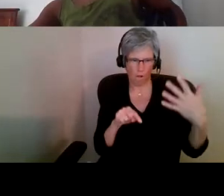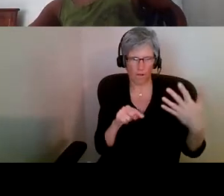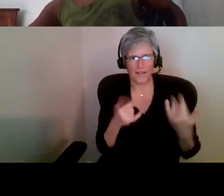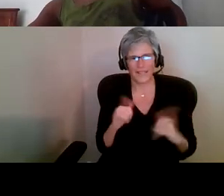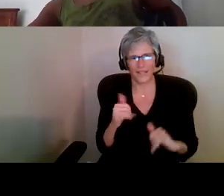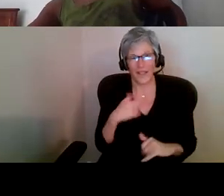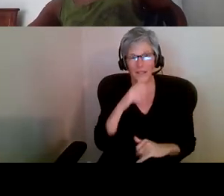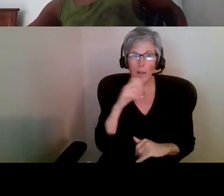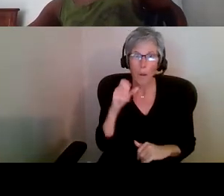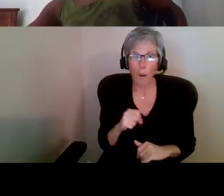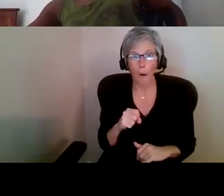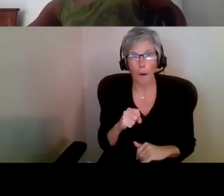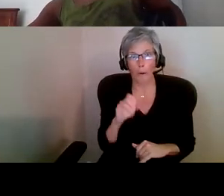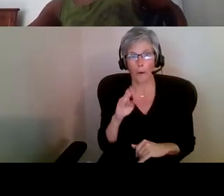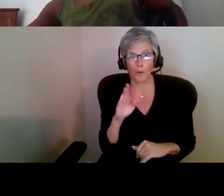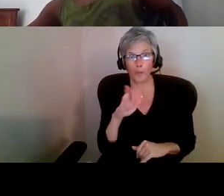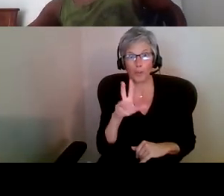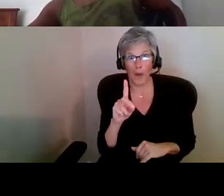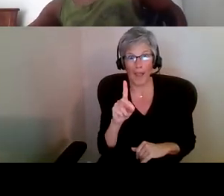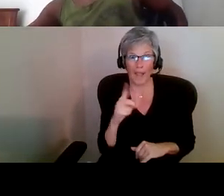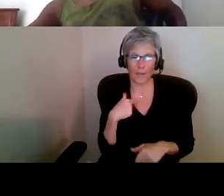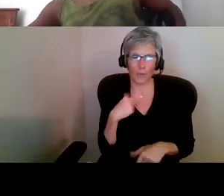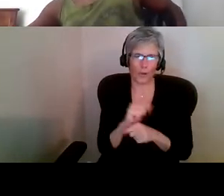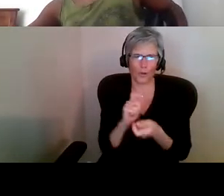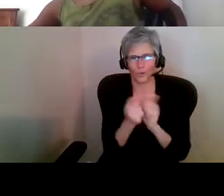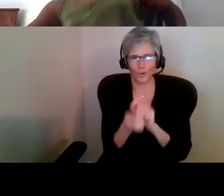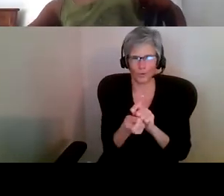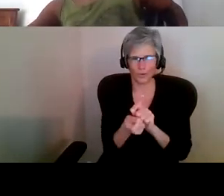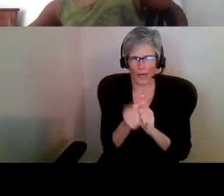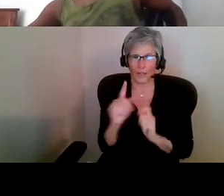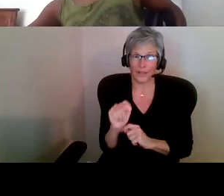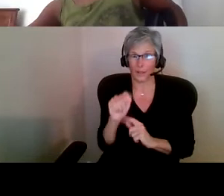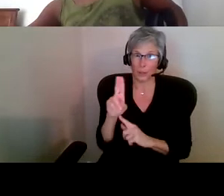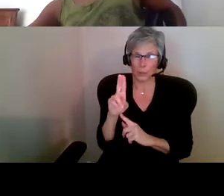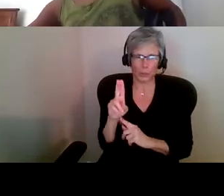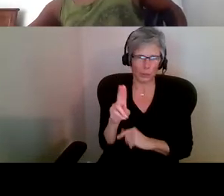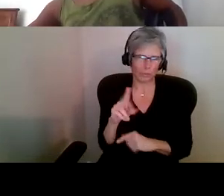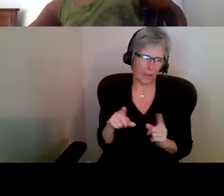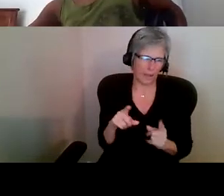it, we're working on getting it rebranded but this is important information I think for